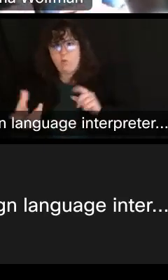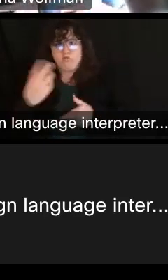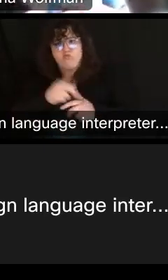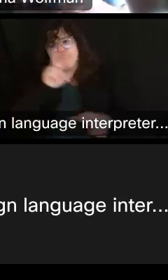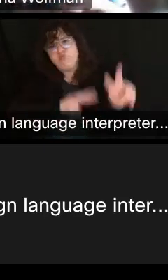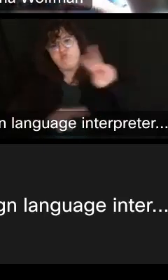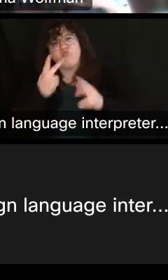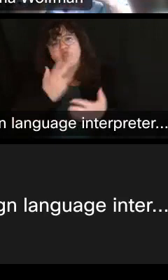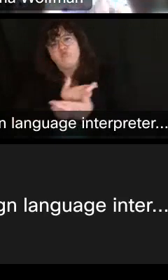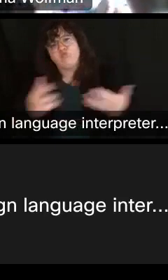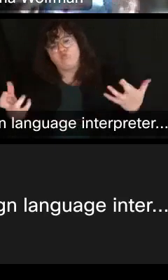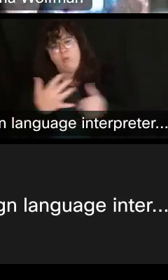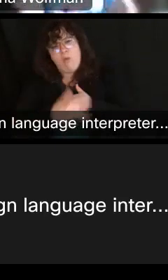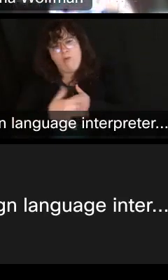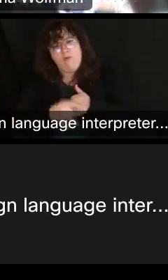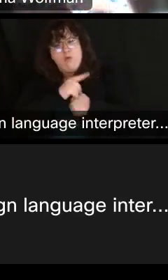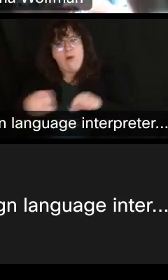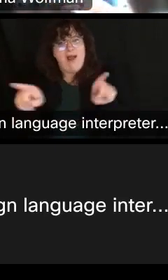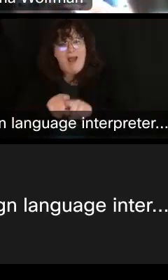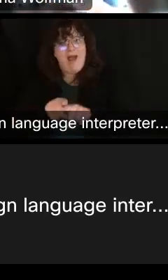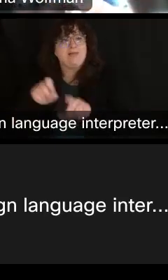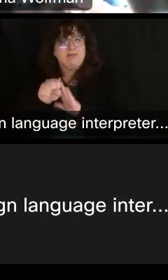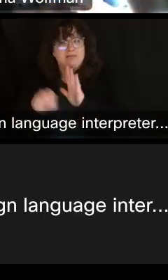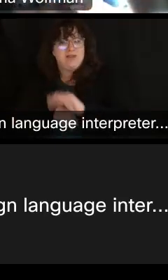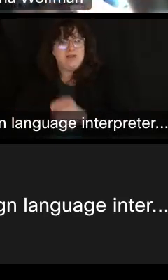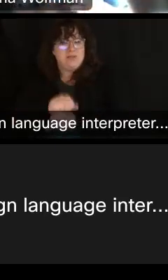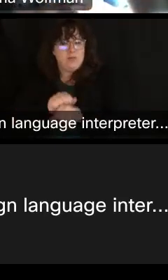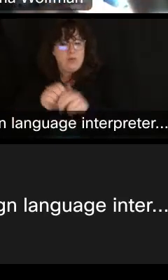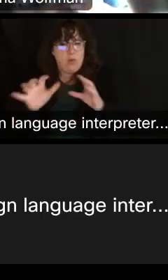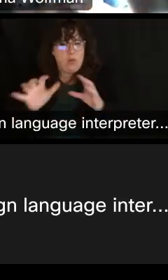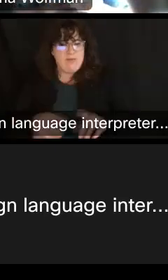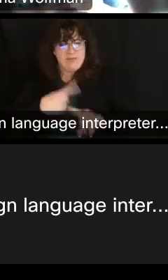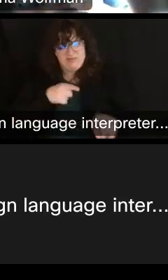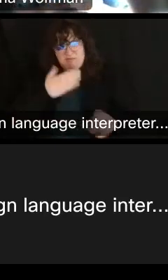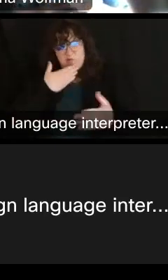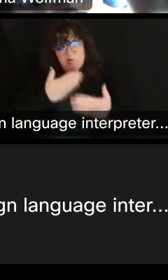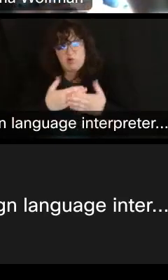worker, but it's also a really great website for families where they can locate services based on